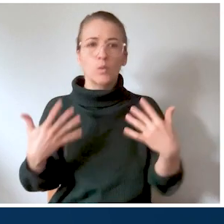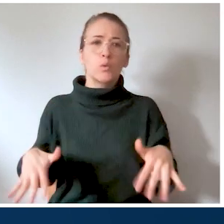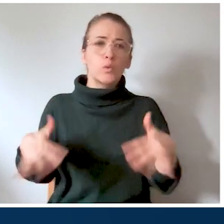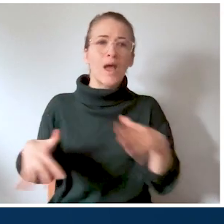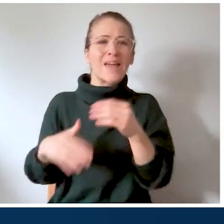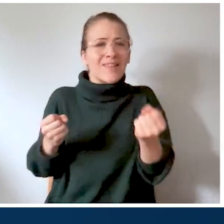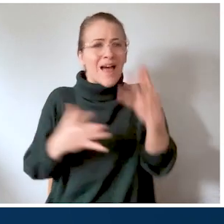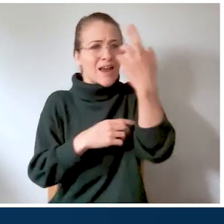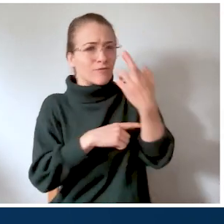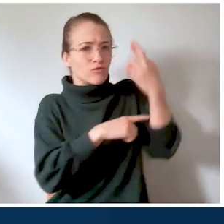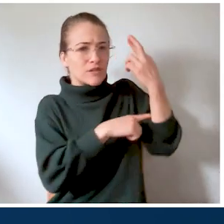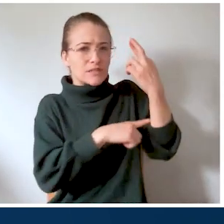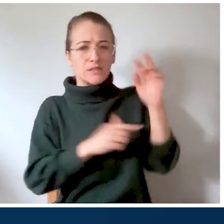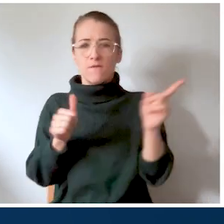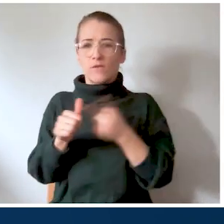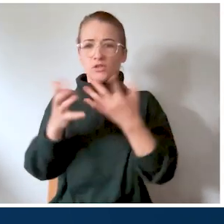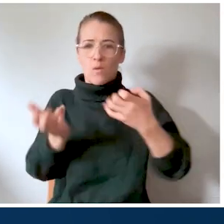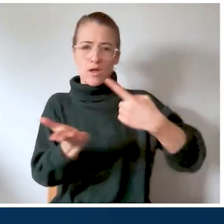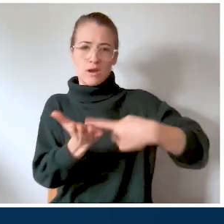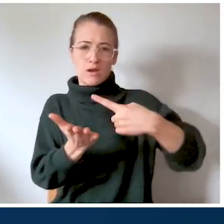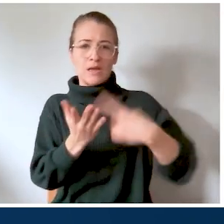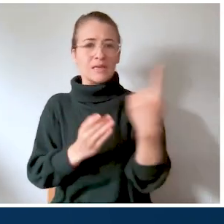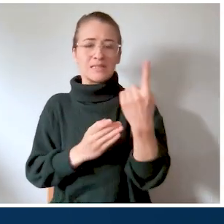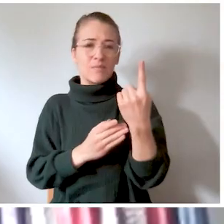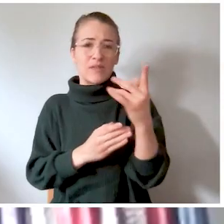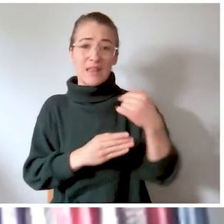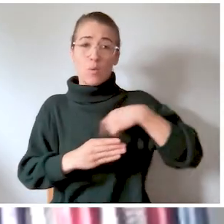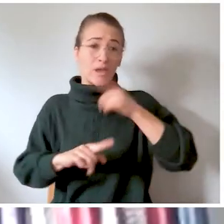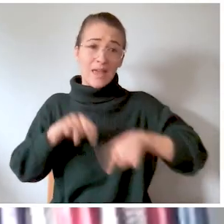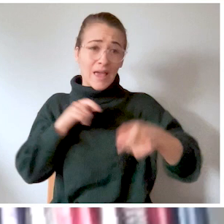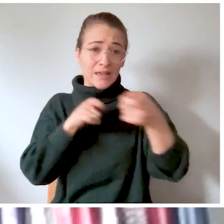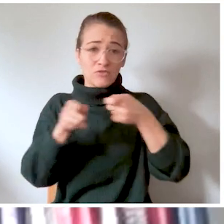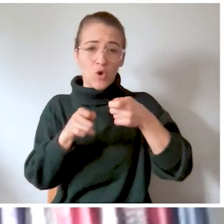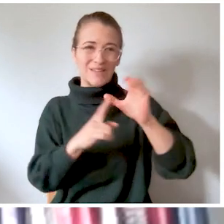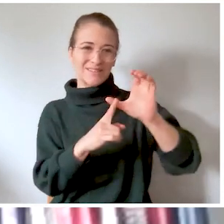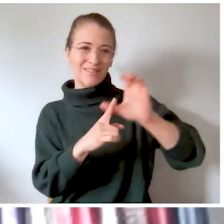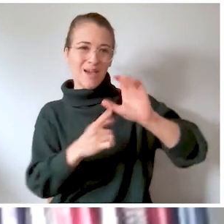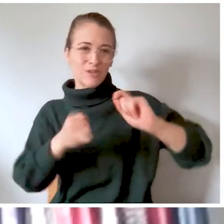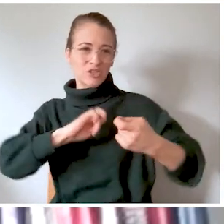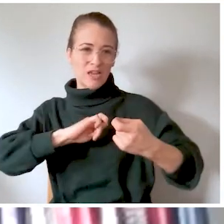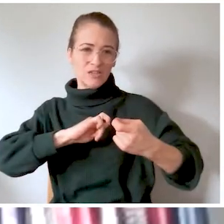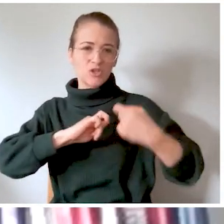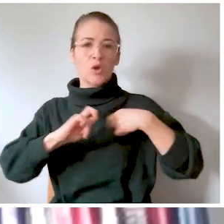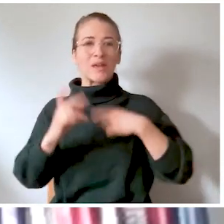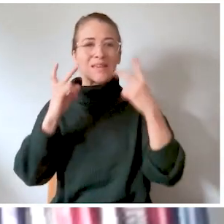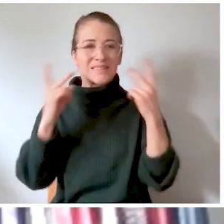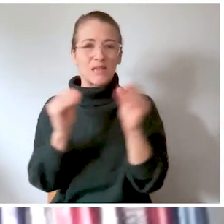First, I just wanna talk about something out of all of our control is climate change, and we're seeing more extreme weather in every way,